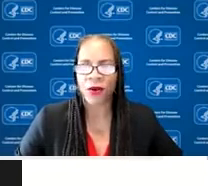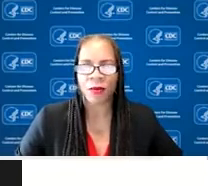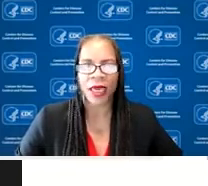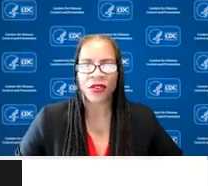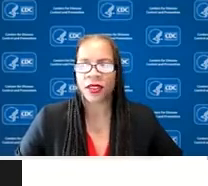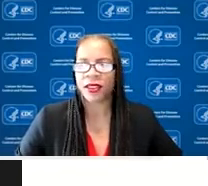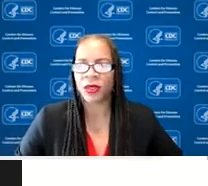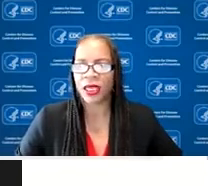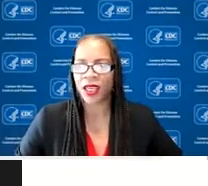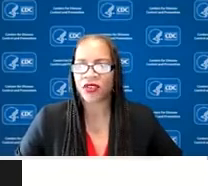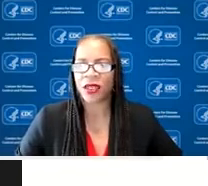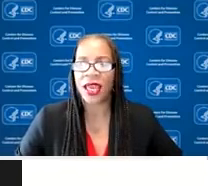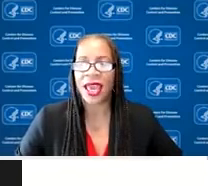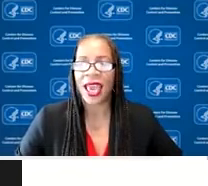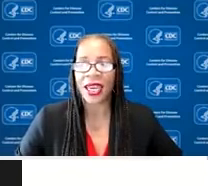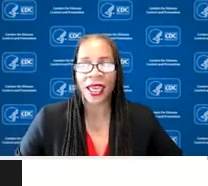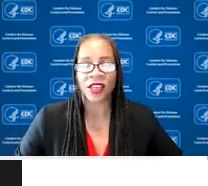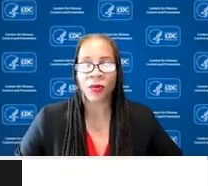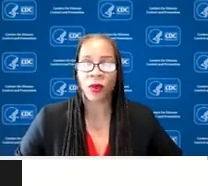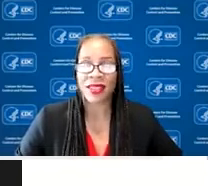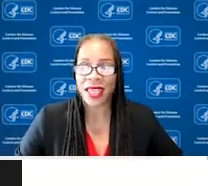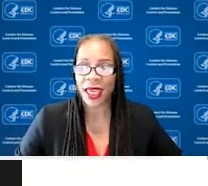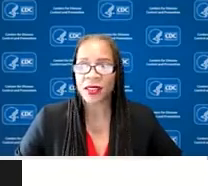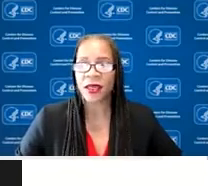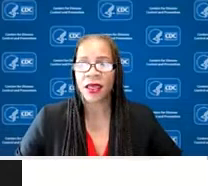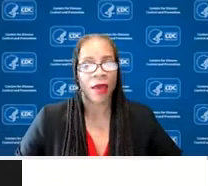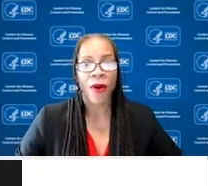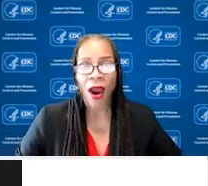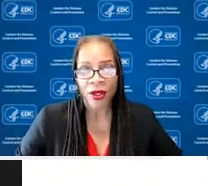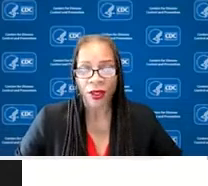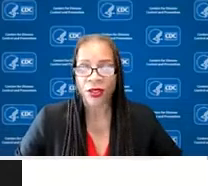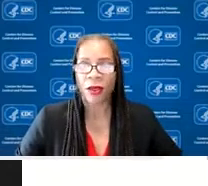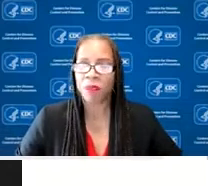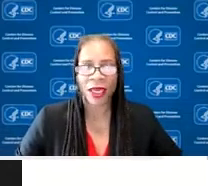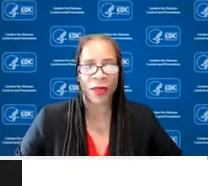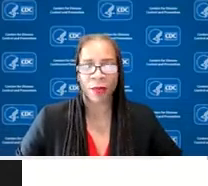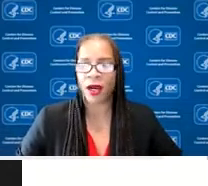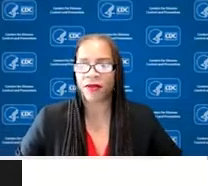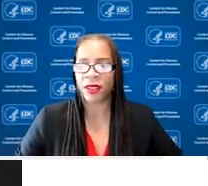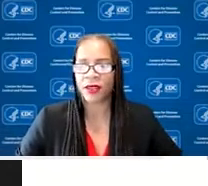of coordination, communication, and engagement with states and partners, big, big part of this.